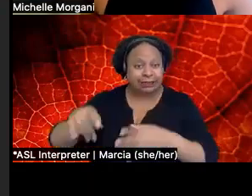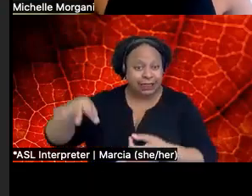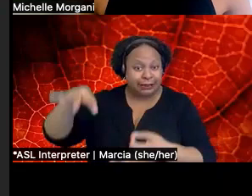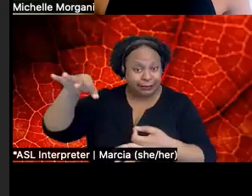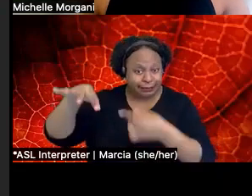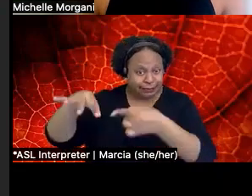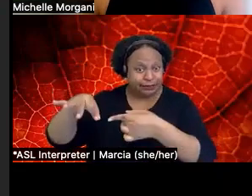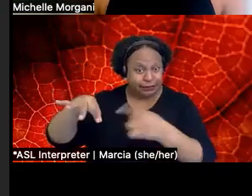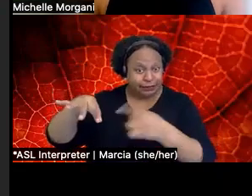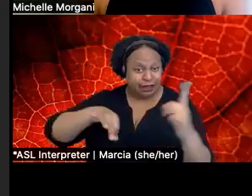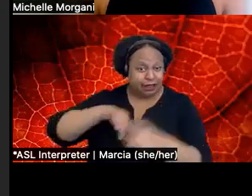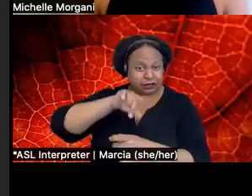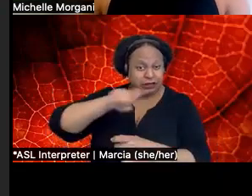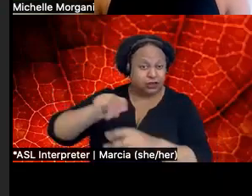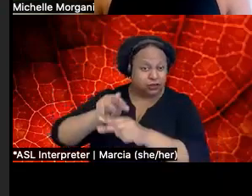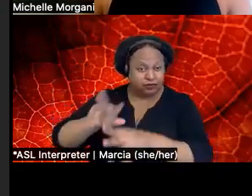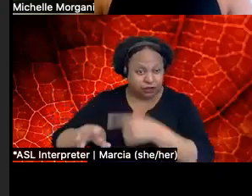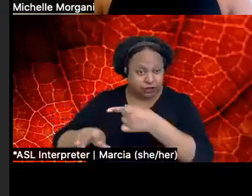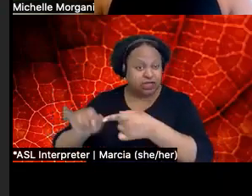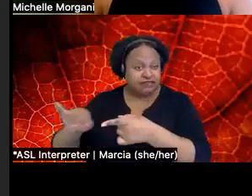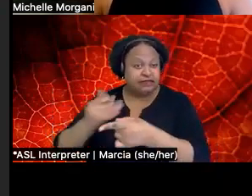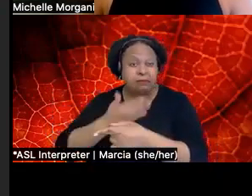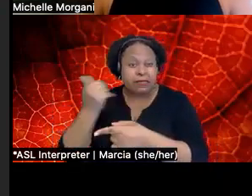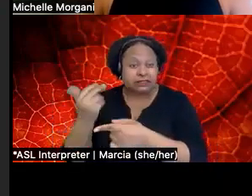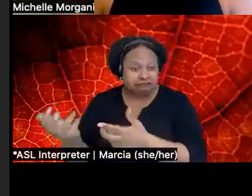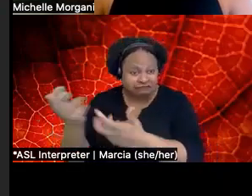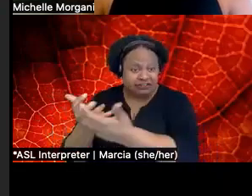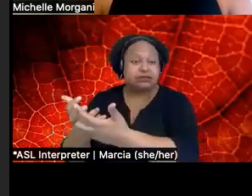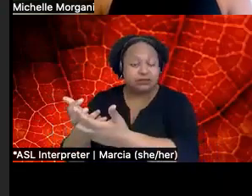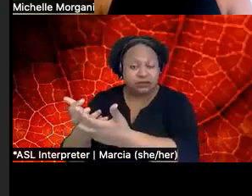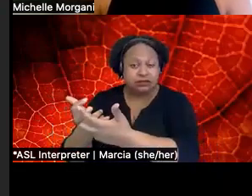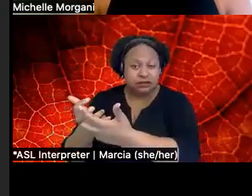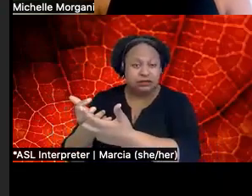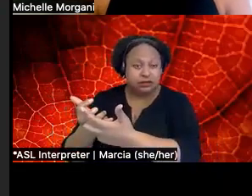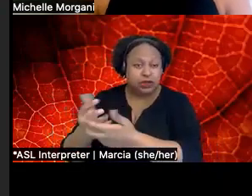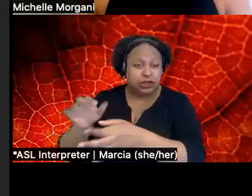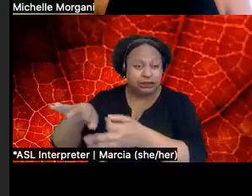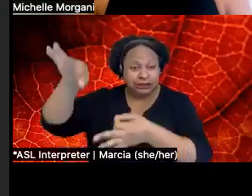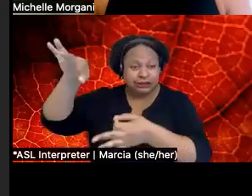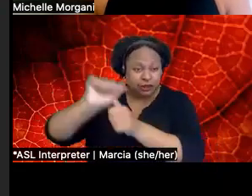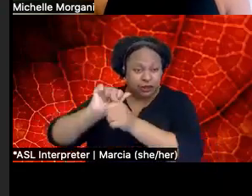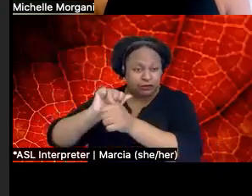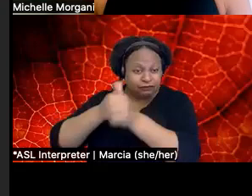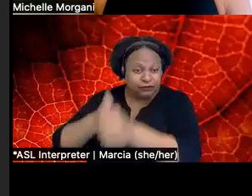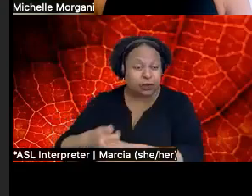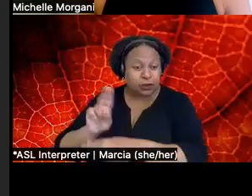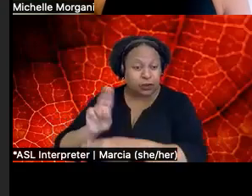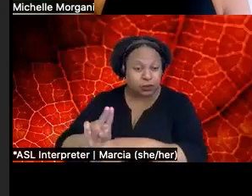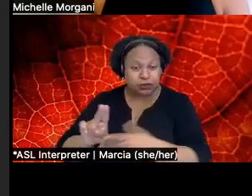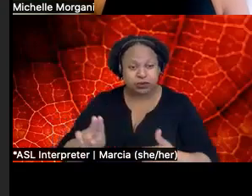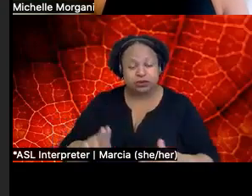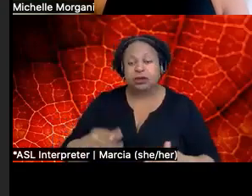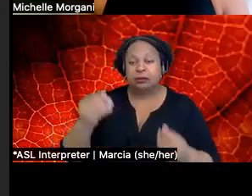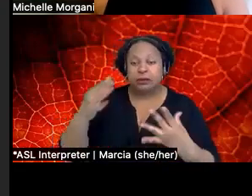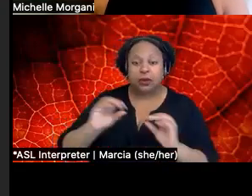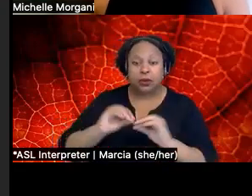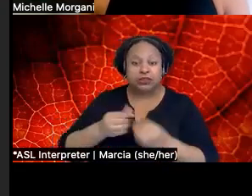with their supervisor about whether it's the best template that they can be using. A lot of organizations have their own templates.